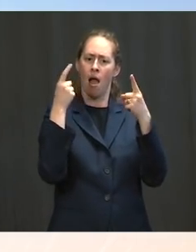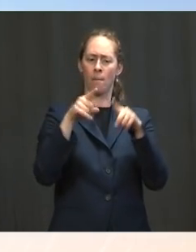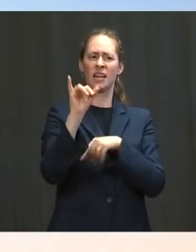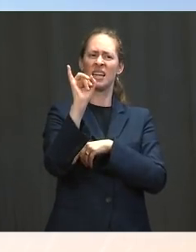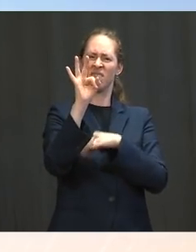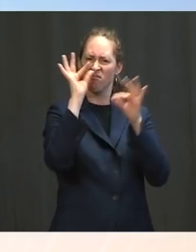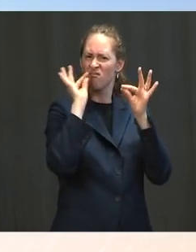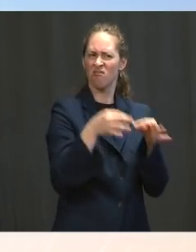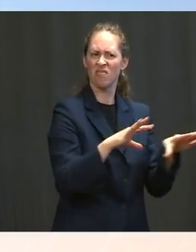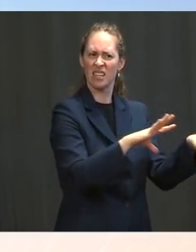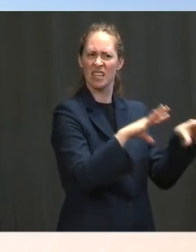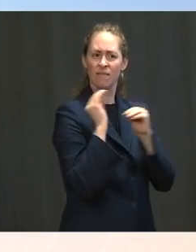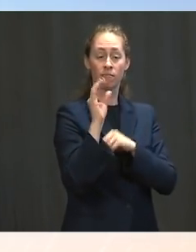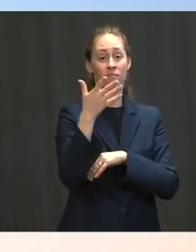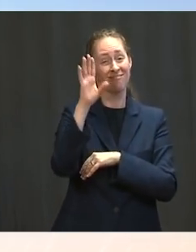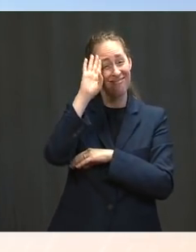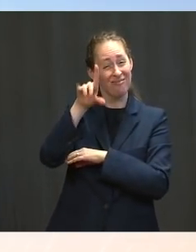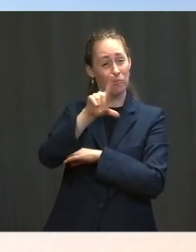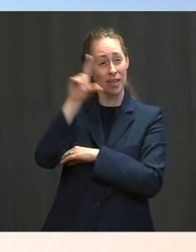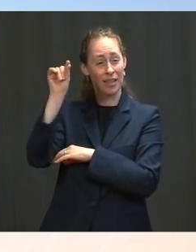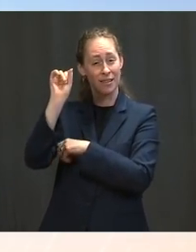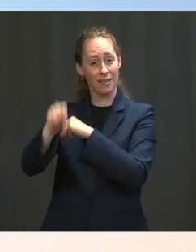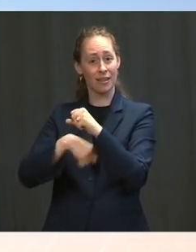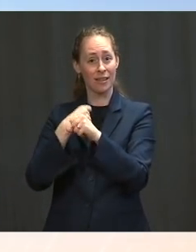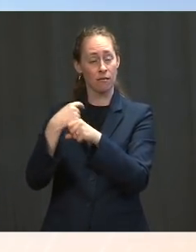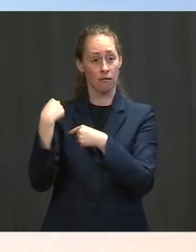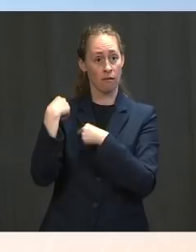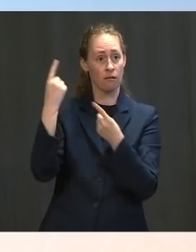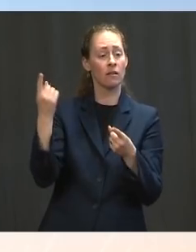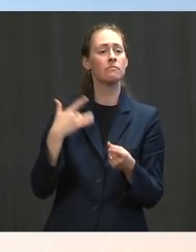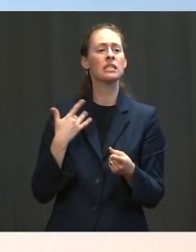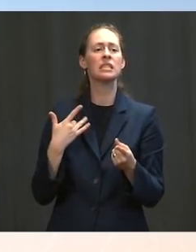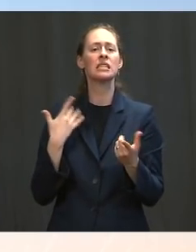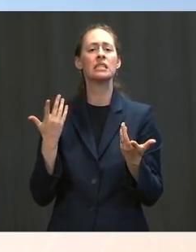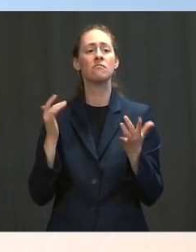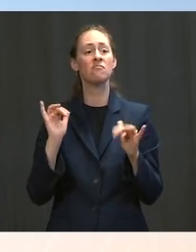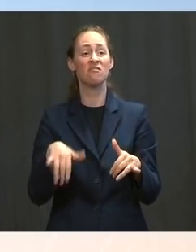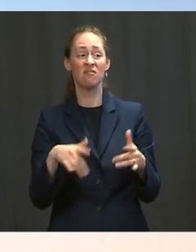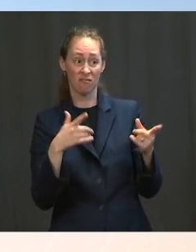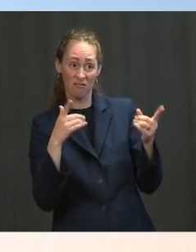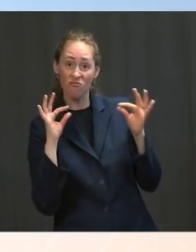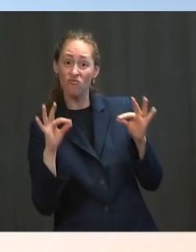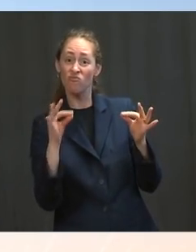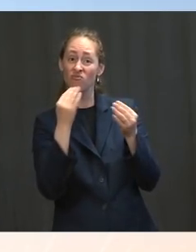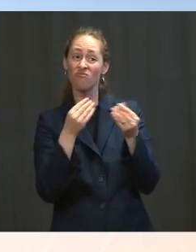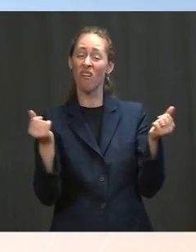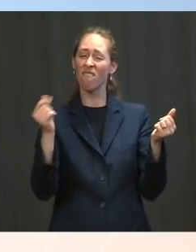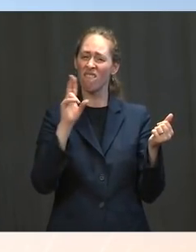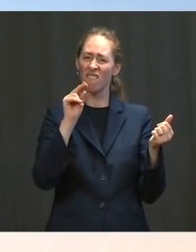a war that the President continues to feel does not have a military solution. What the President is continuing to press on